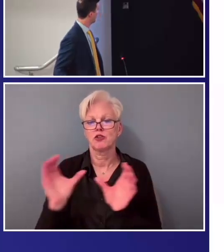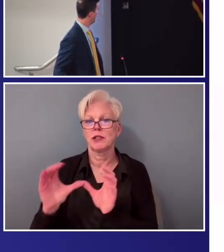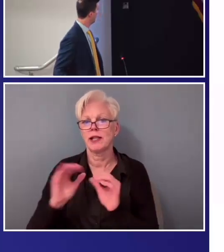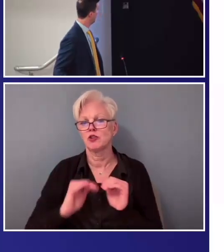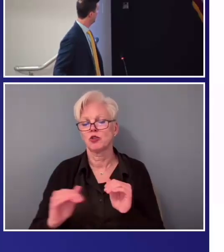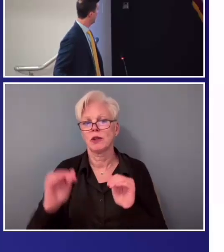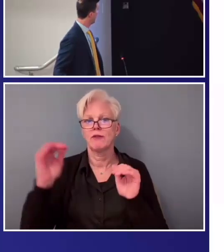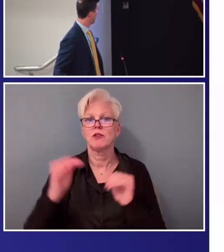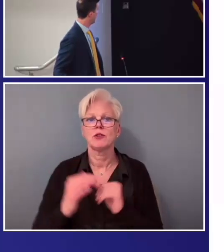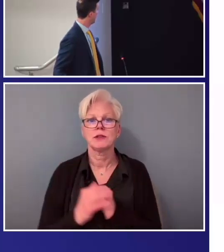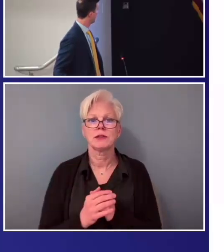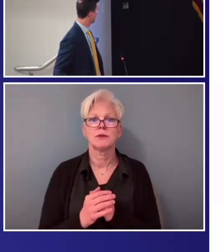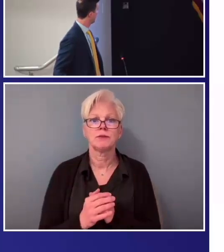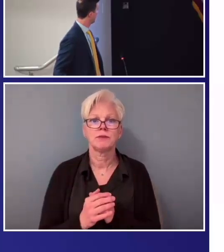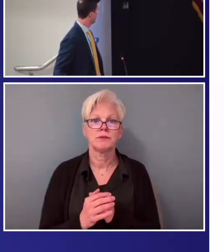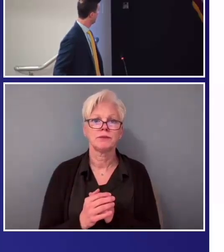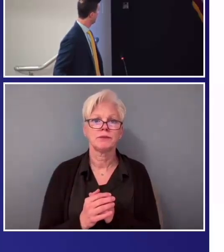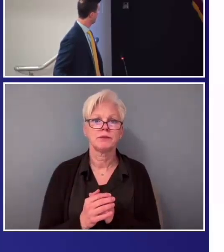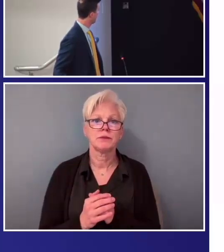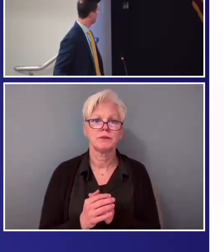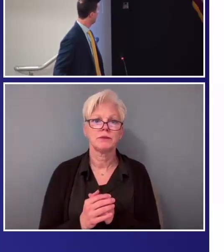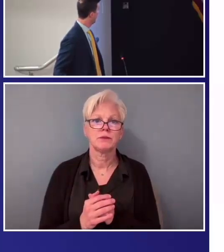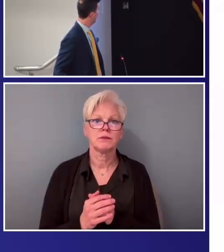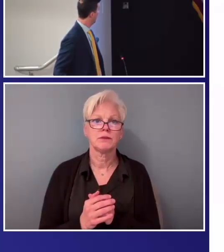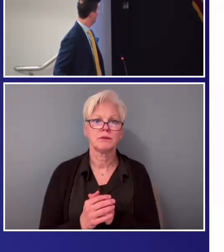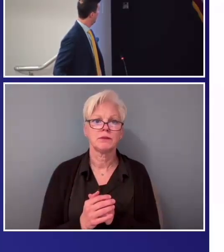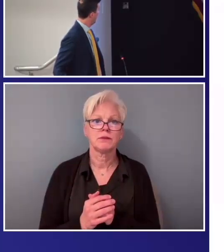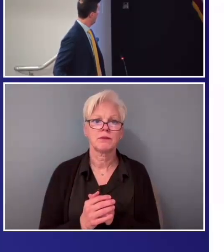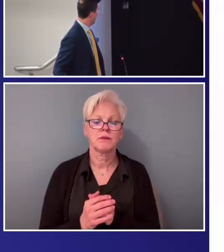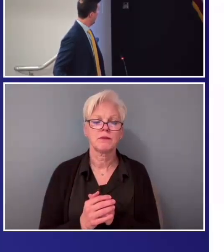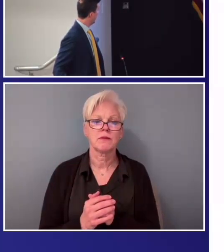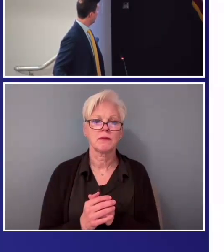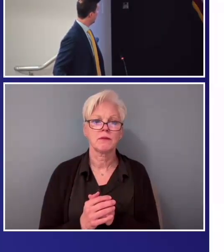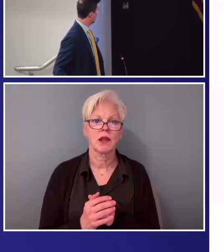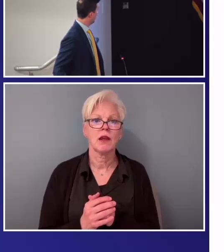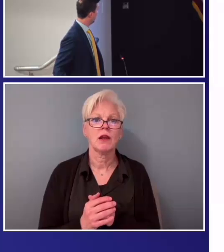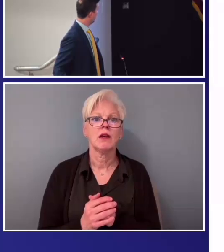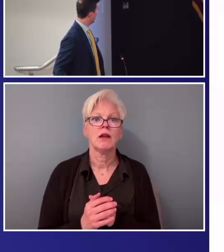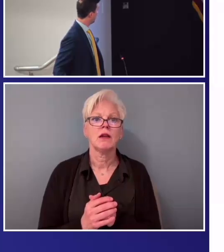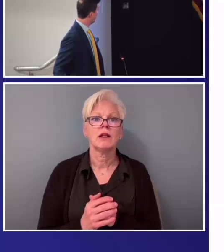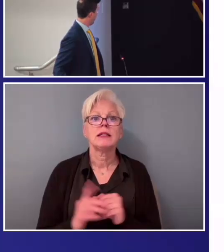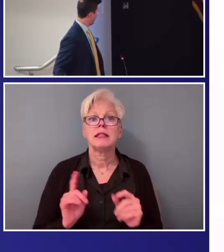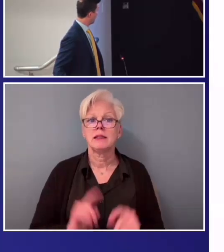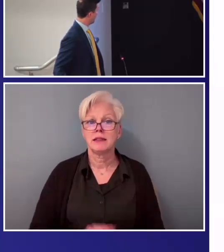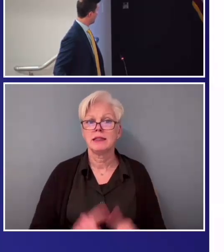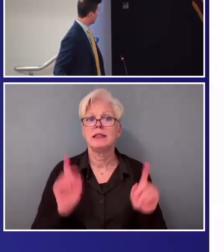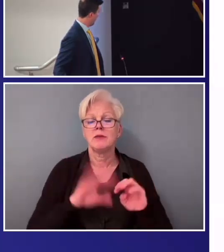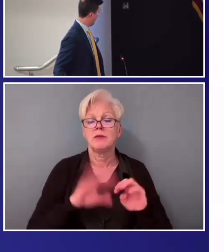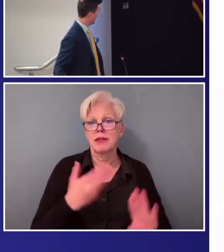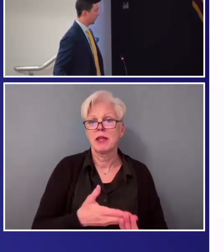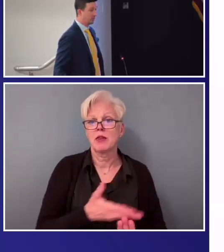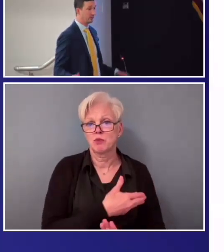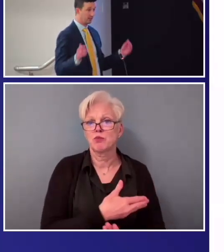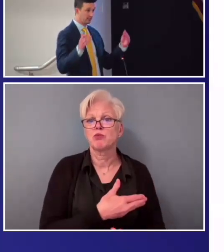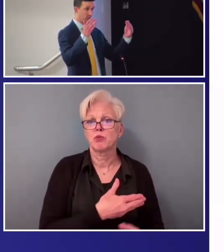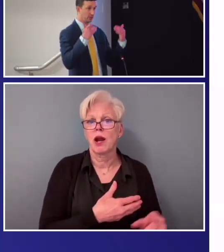Next slide, please. And unlike the prior trends where we saw these were